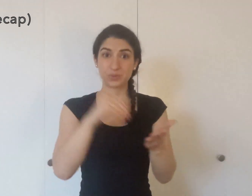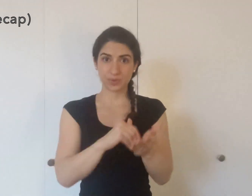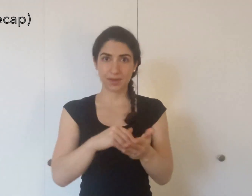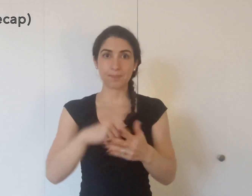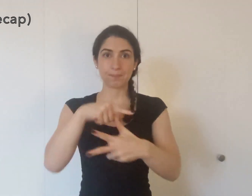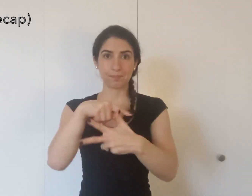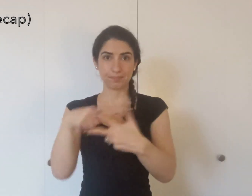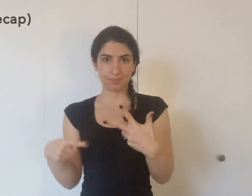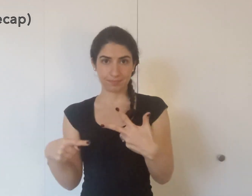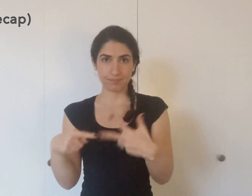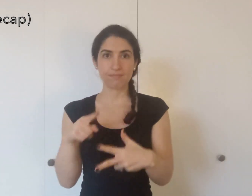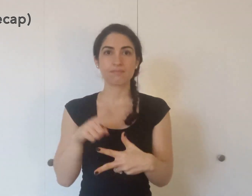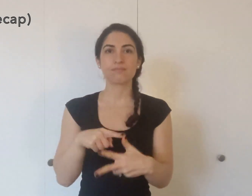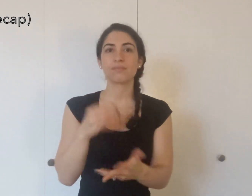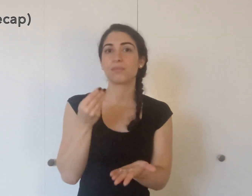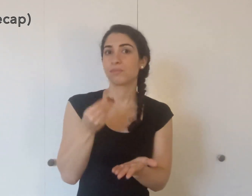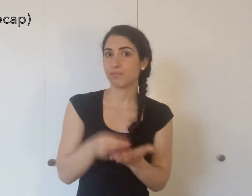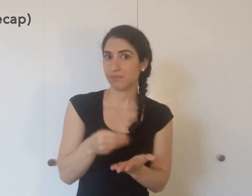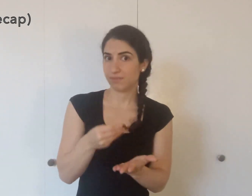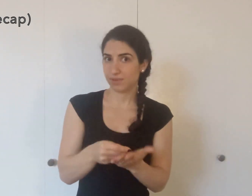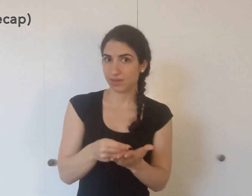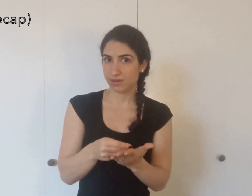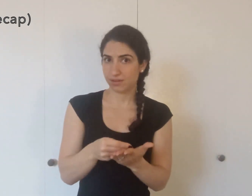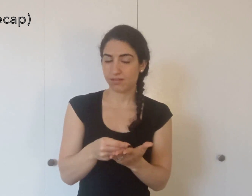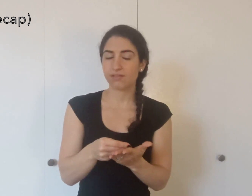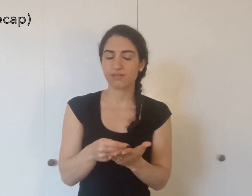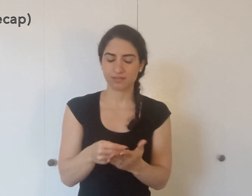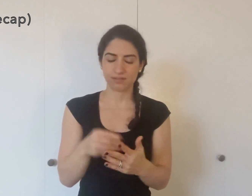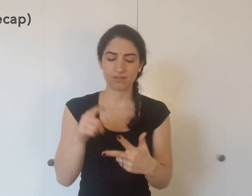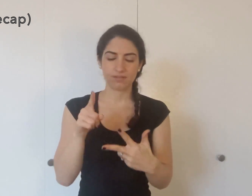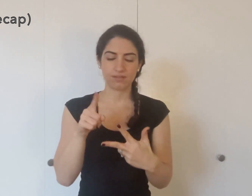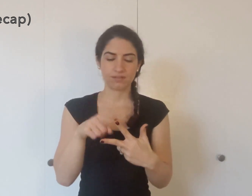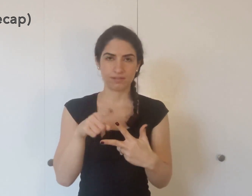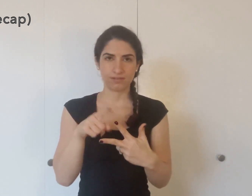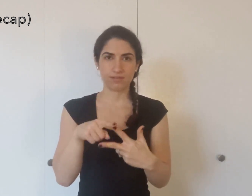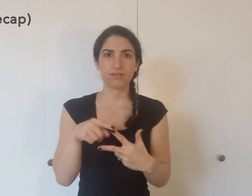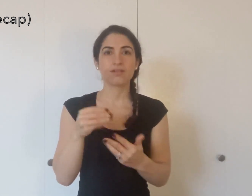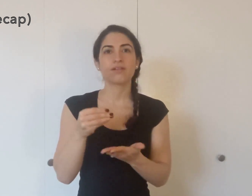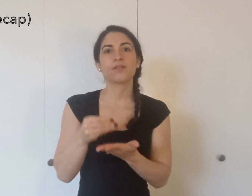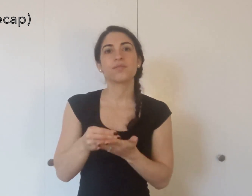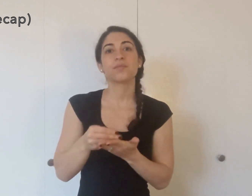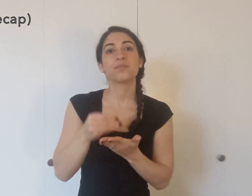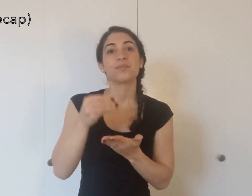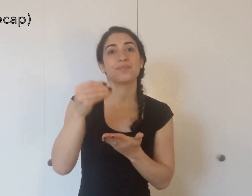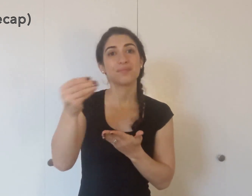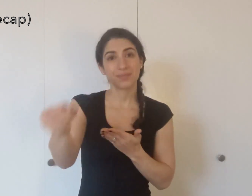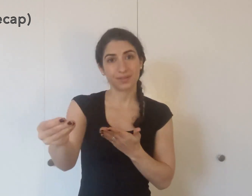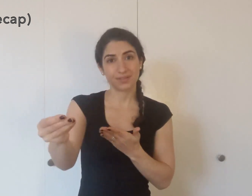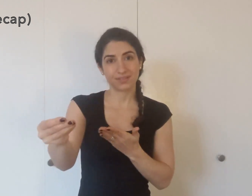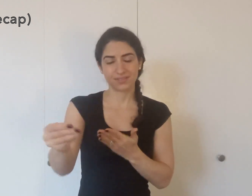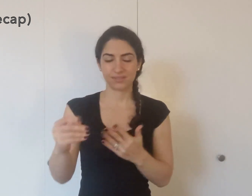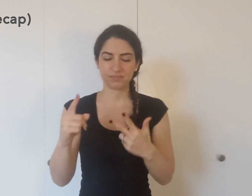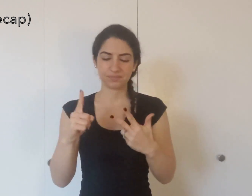So again, we have... MONEY BUY